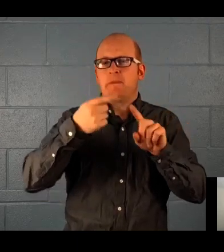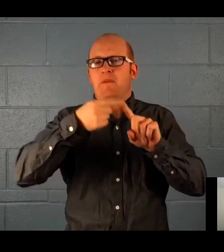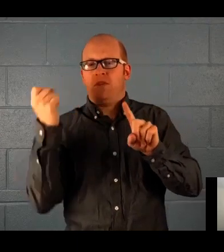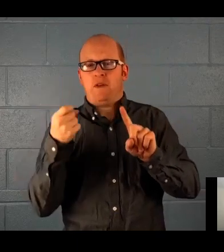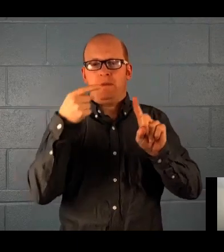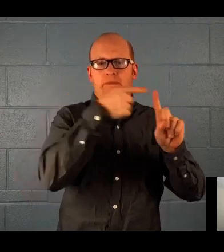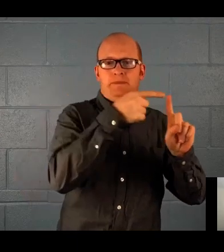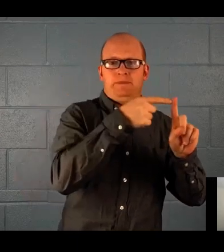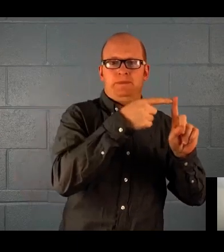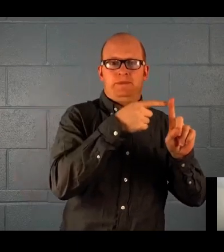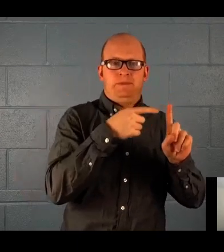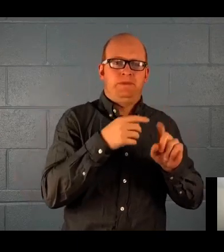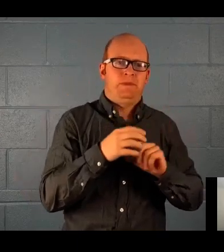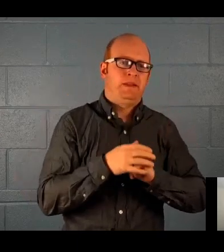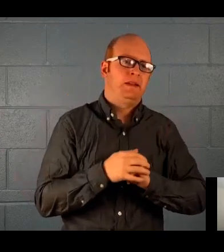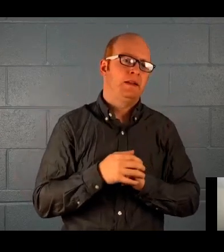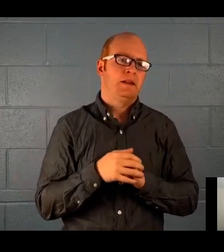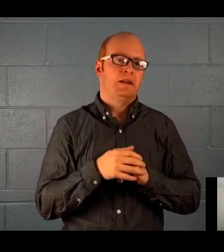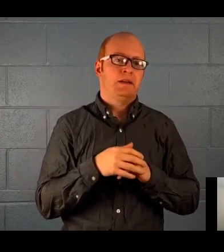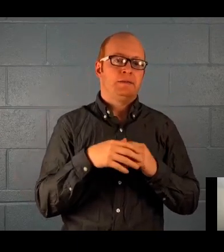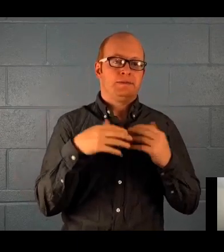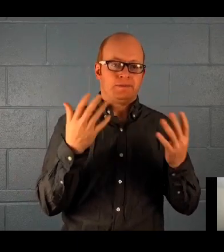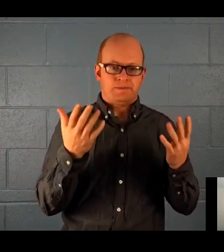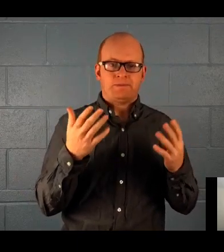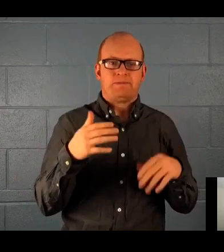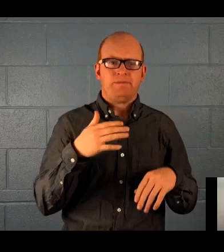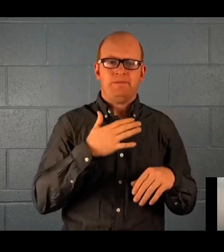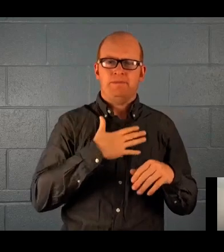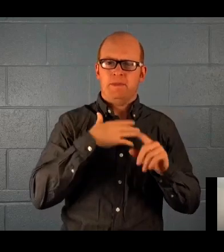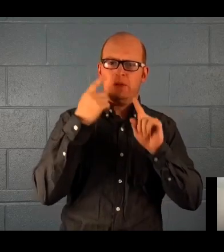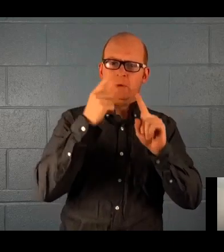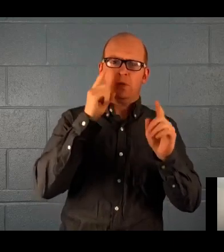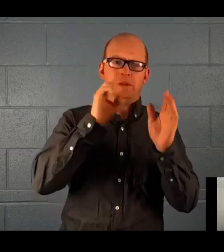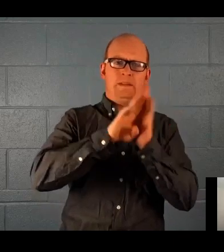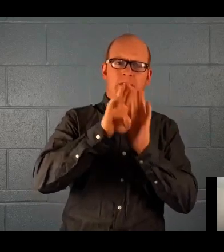to the defect in the photoreceptor cells.